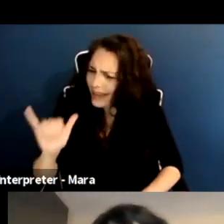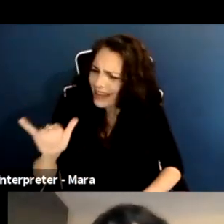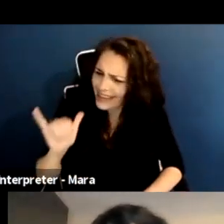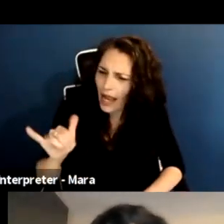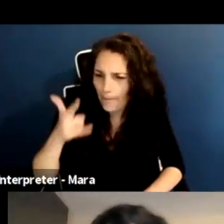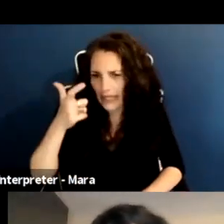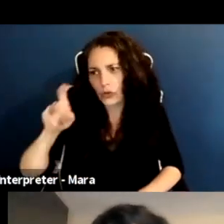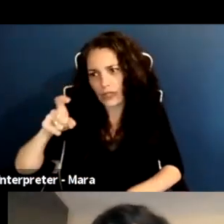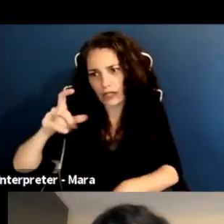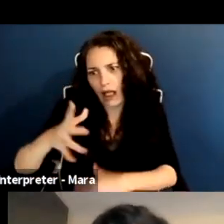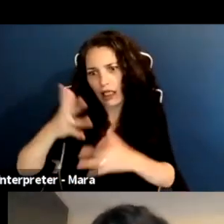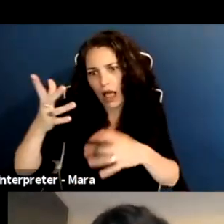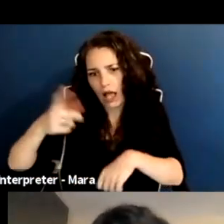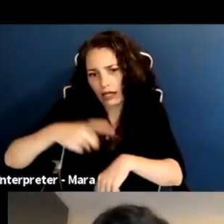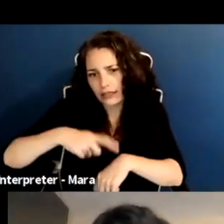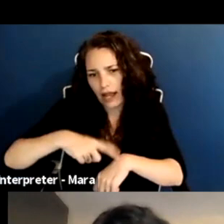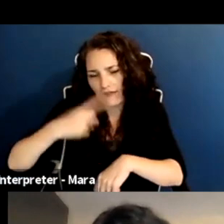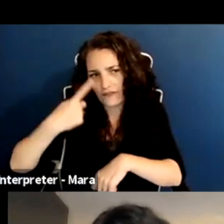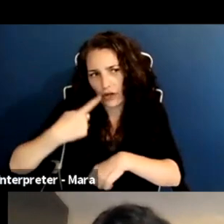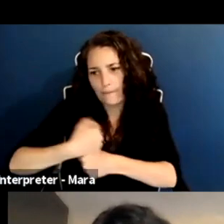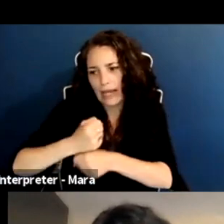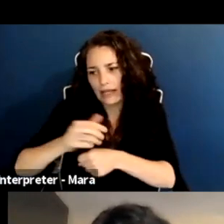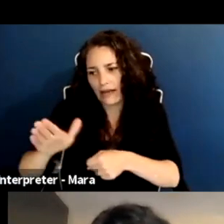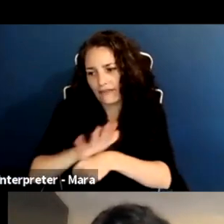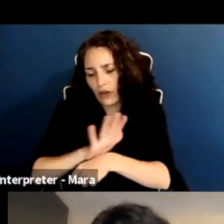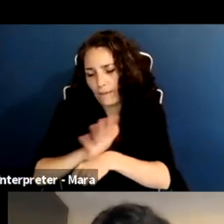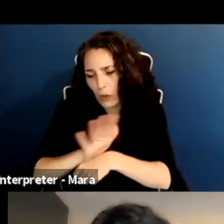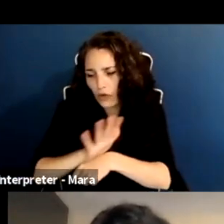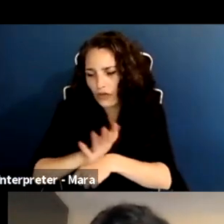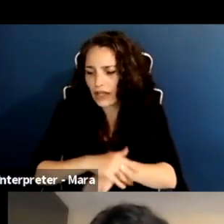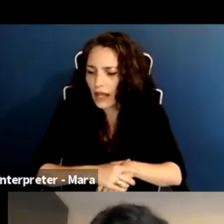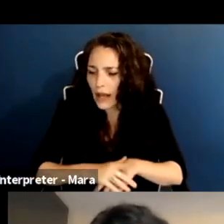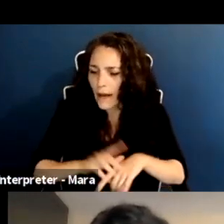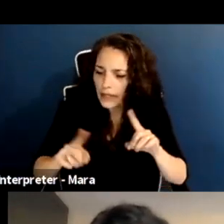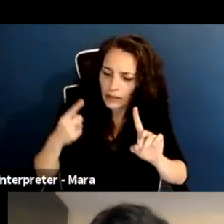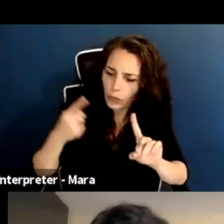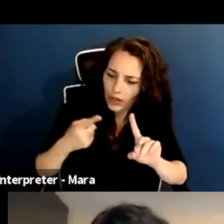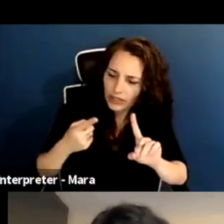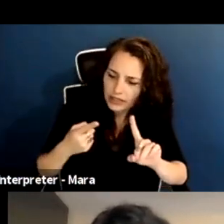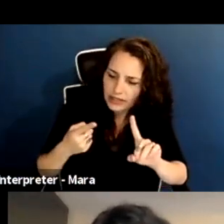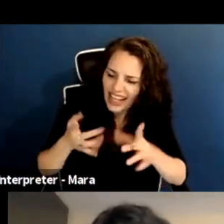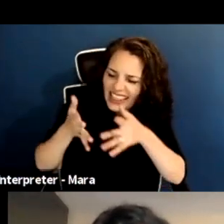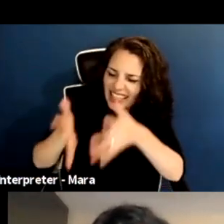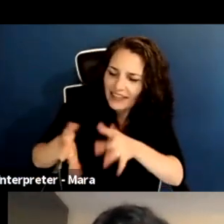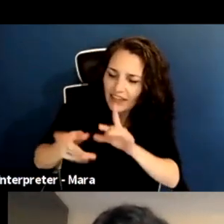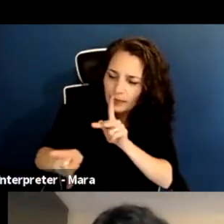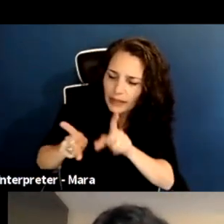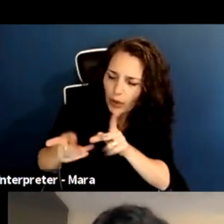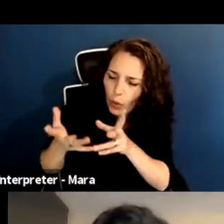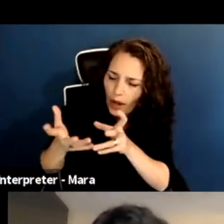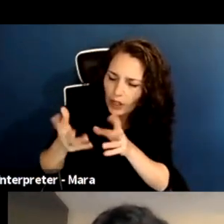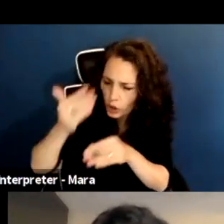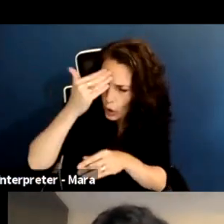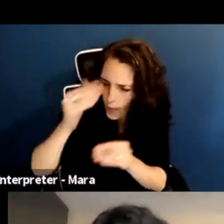leave people wanting more in terms of wanting to do more, to know more and to dig deeper, so you definitely do that.